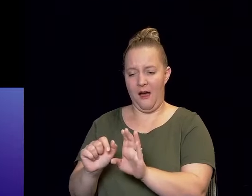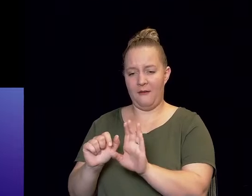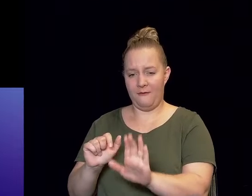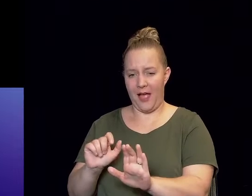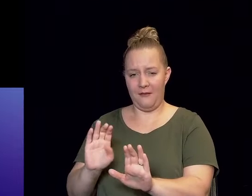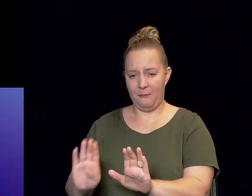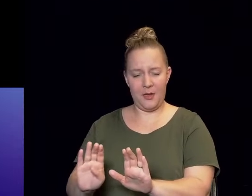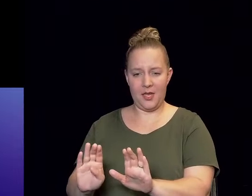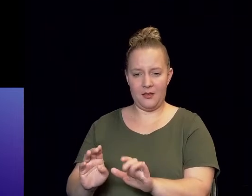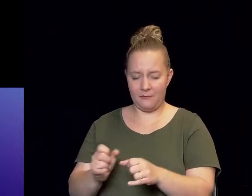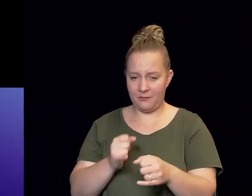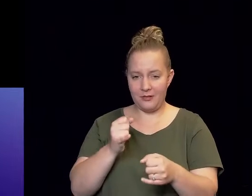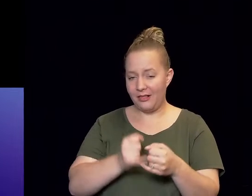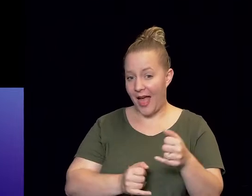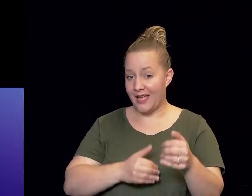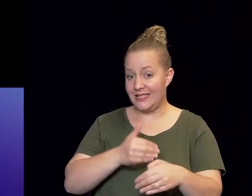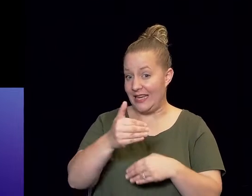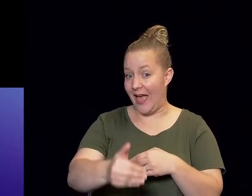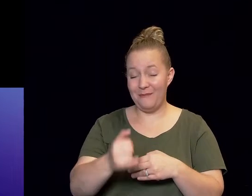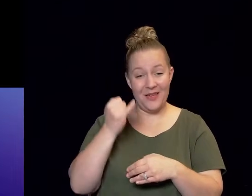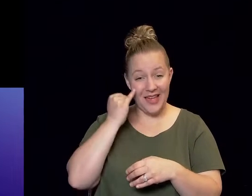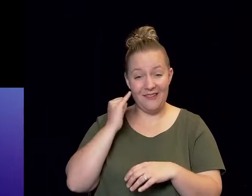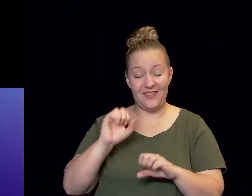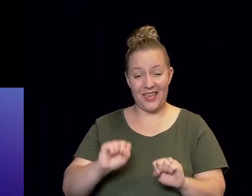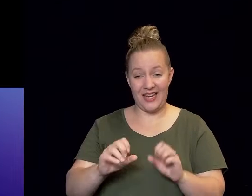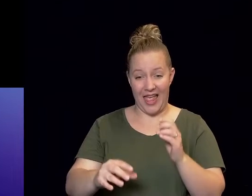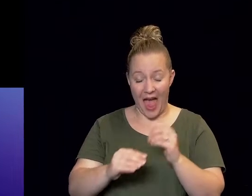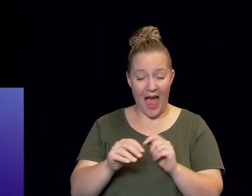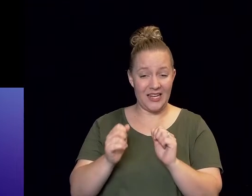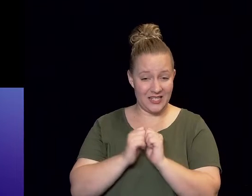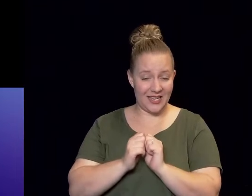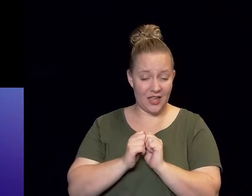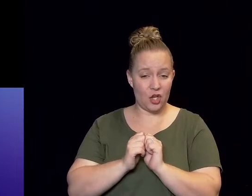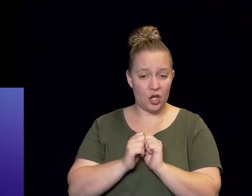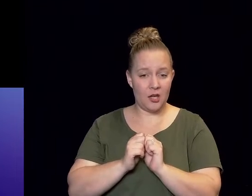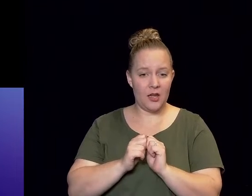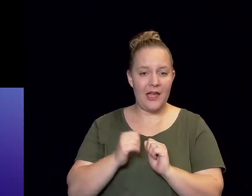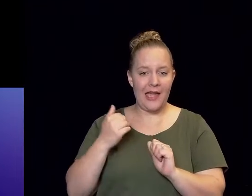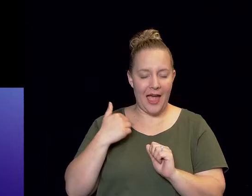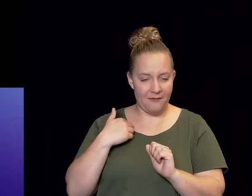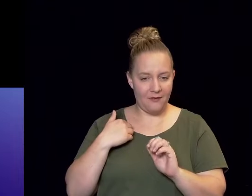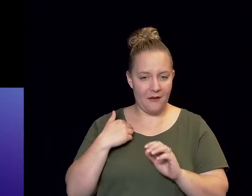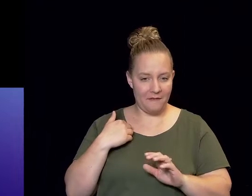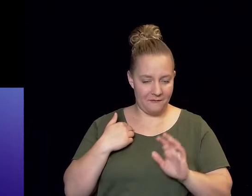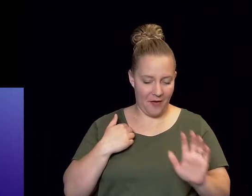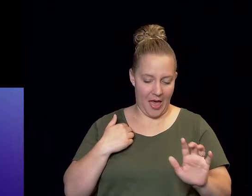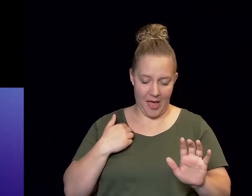And then, our last step if we can add these two things together. So, I have a 5 and then minus